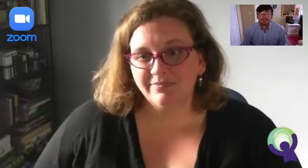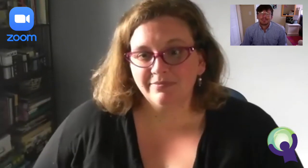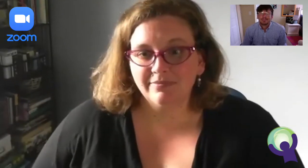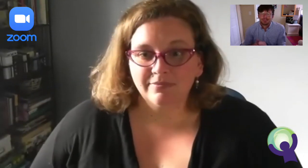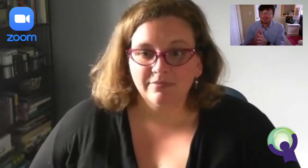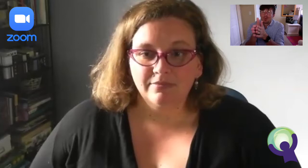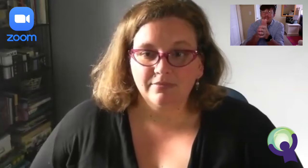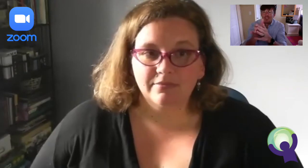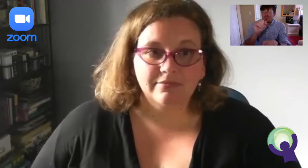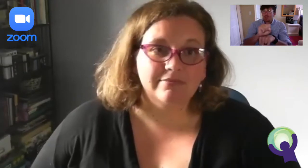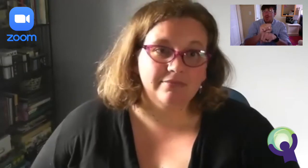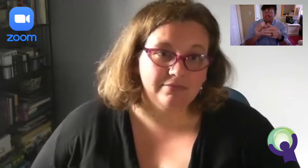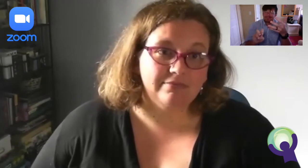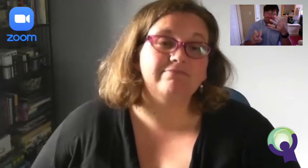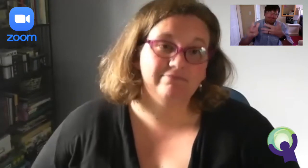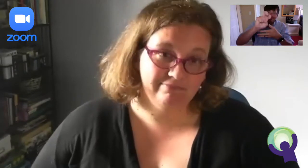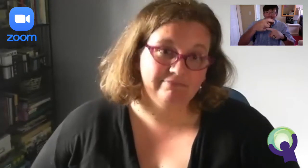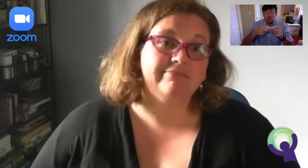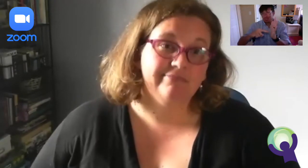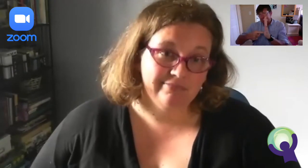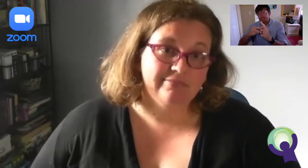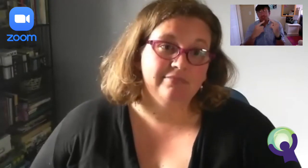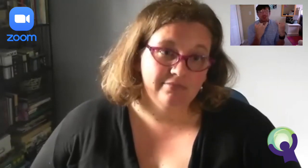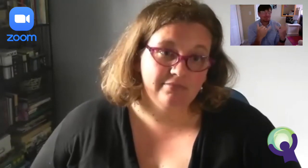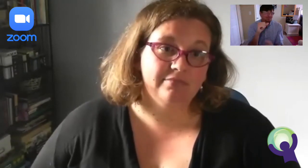money you're going to get. CHRISTOPHER: Right and you have to be motivated to